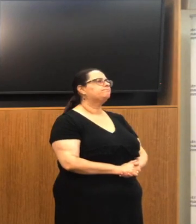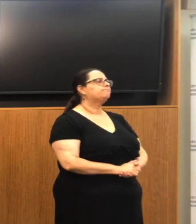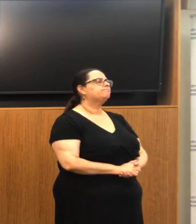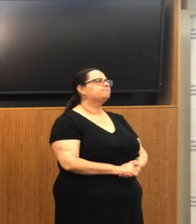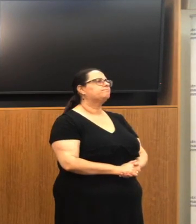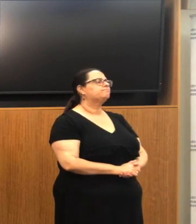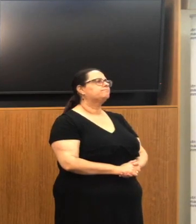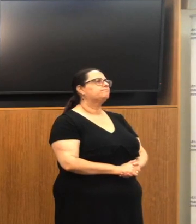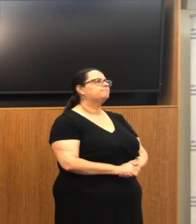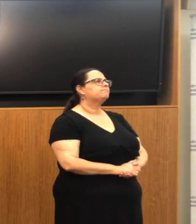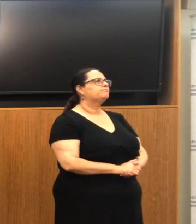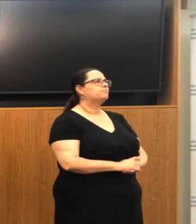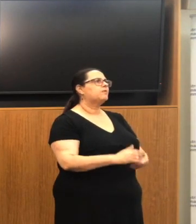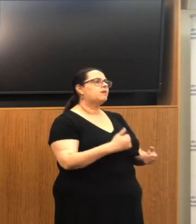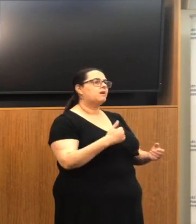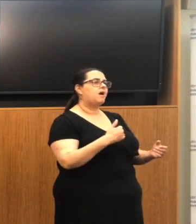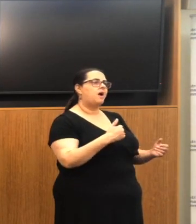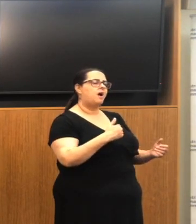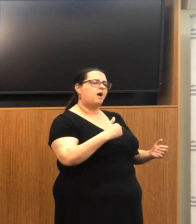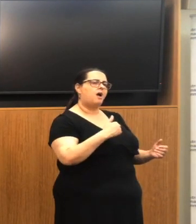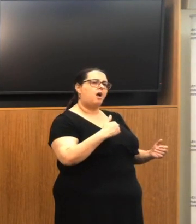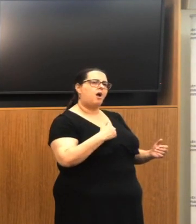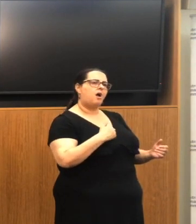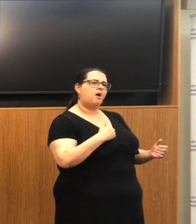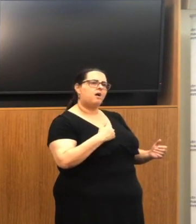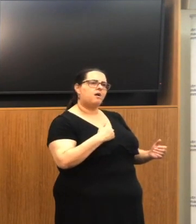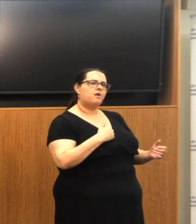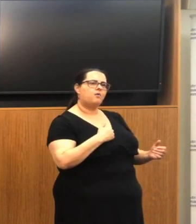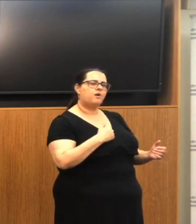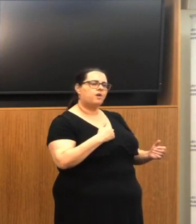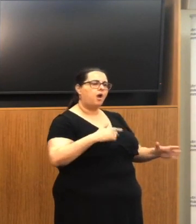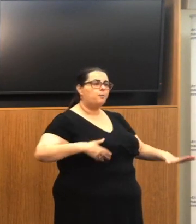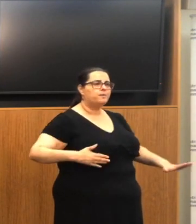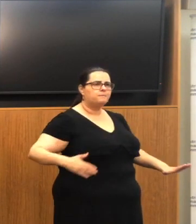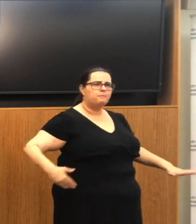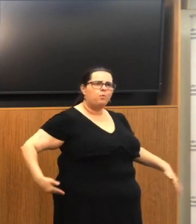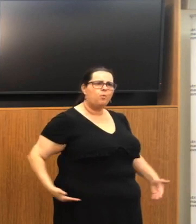that's what I've been living with ever since I was born.